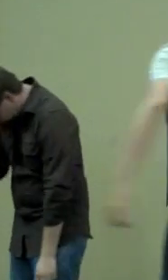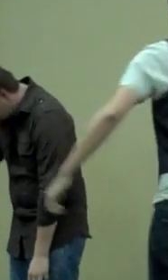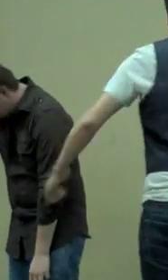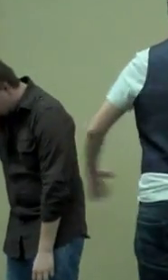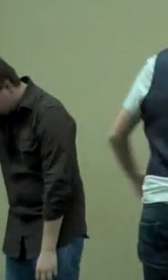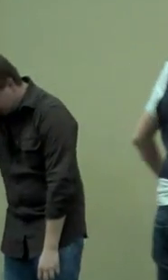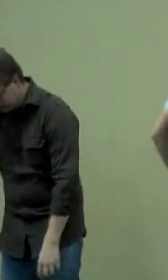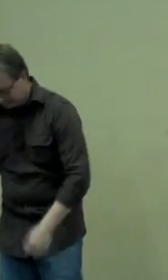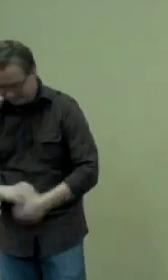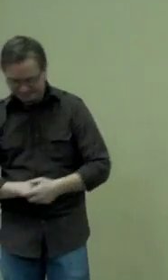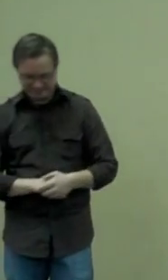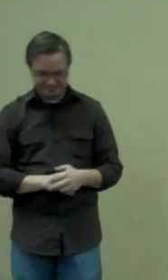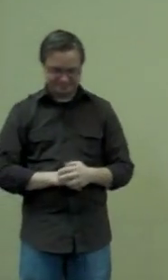And I am not a confrontational person, so I'm like, 'thank you very much.'